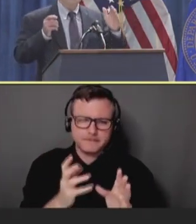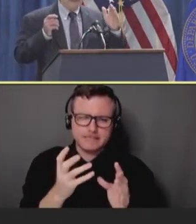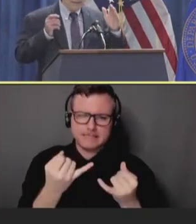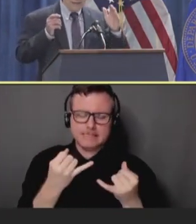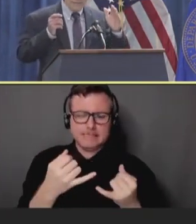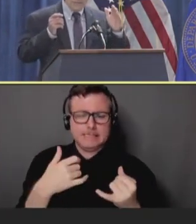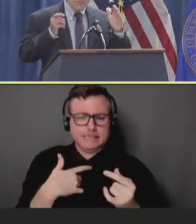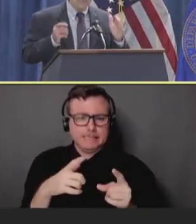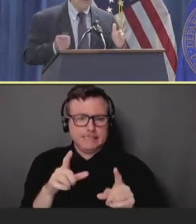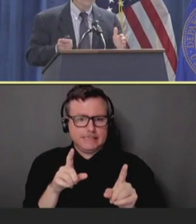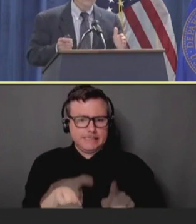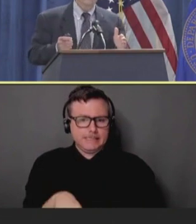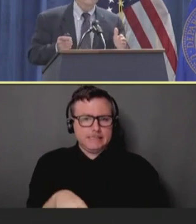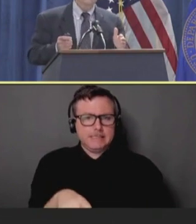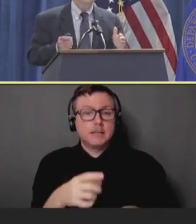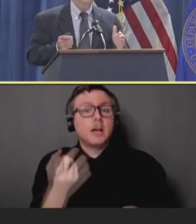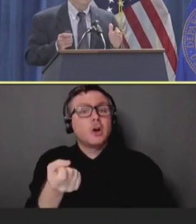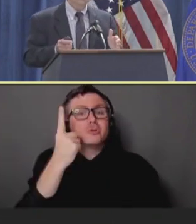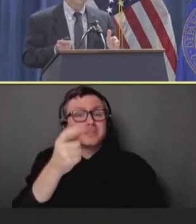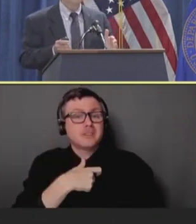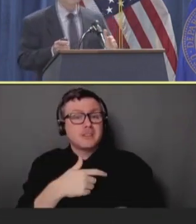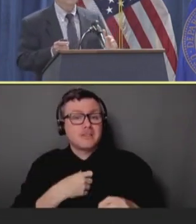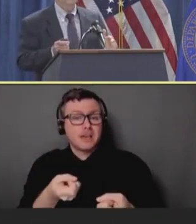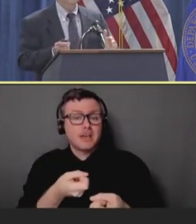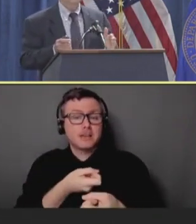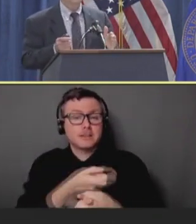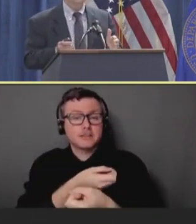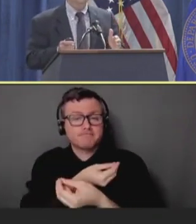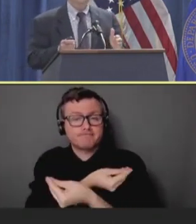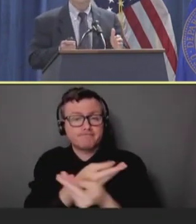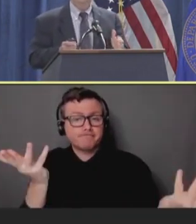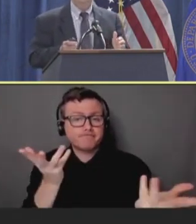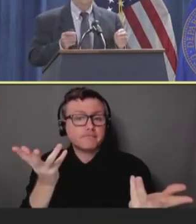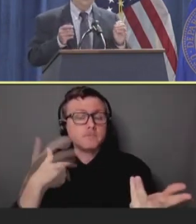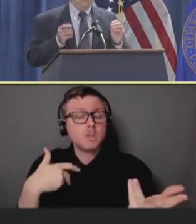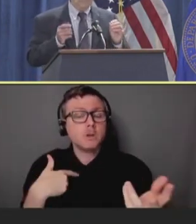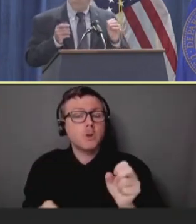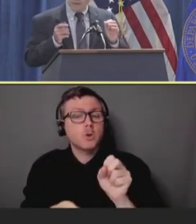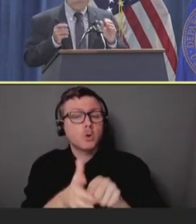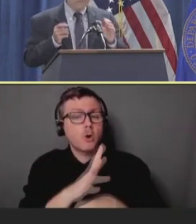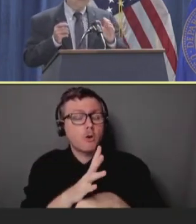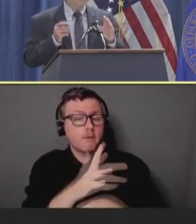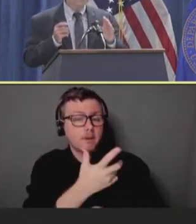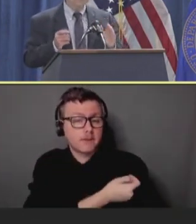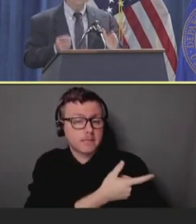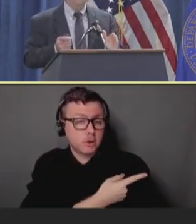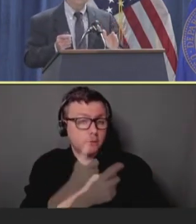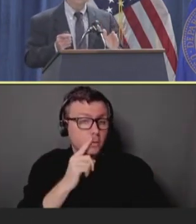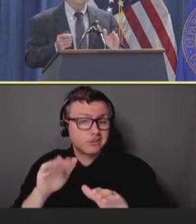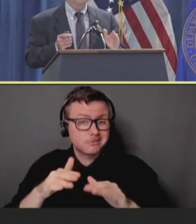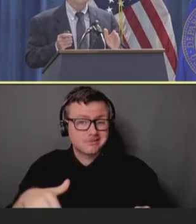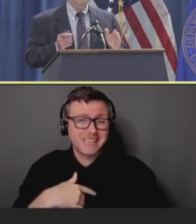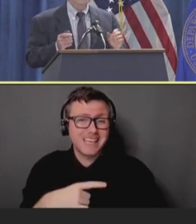The -- I think the rollout of the COVID vaccine for children was basically a disappointment.